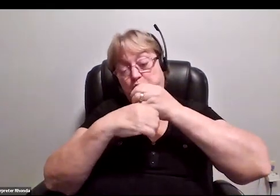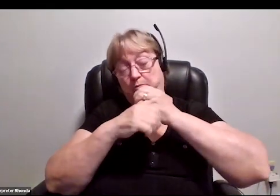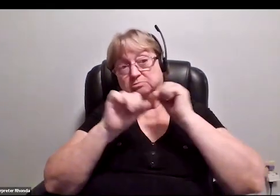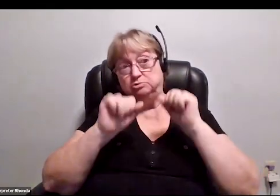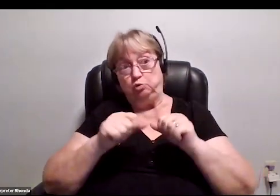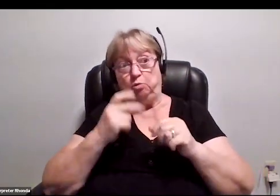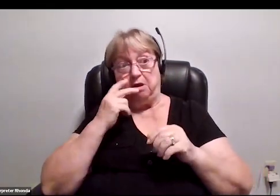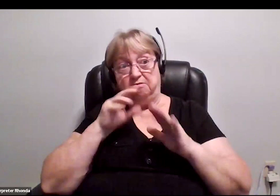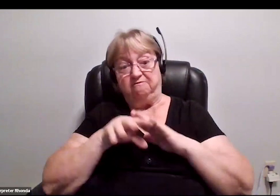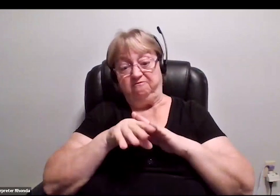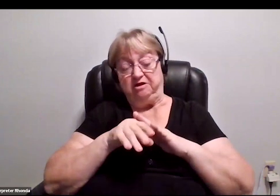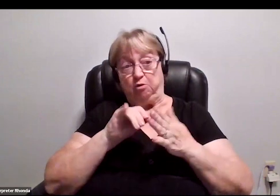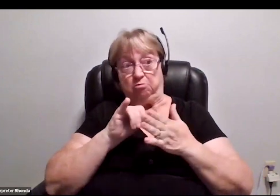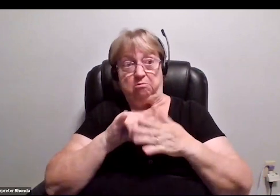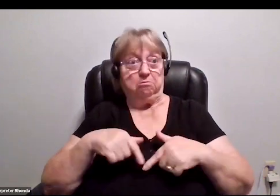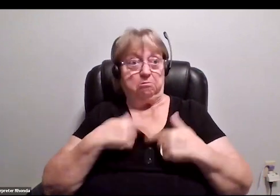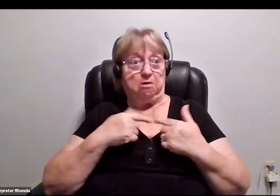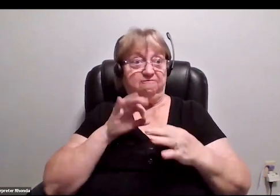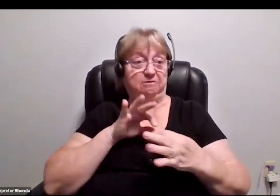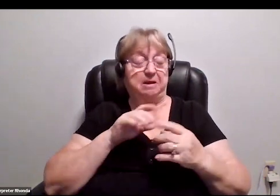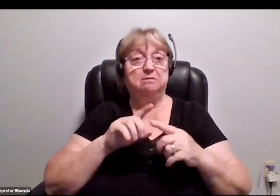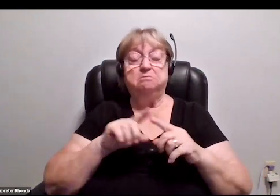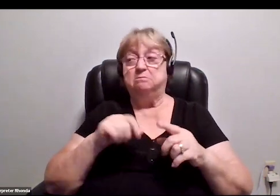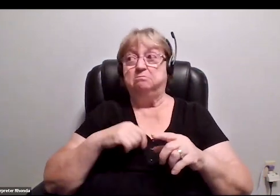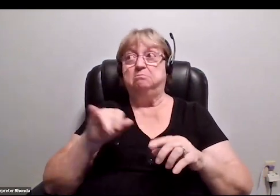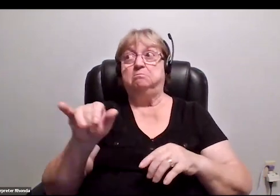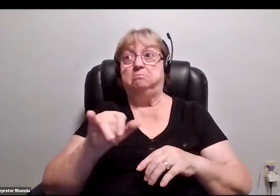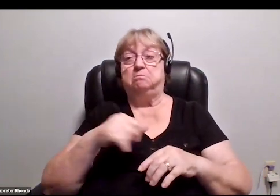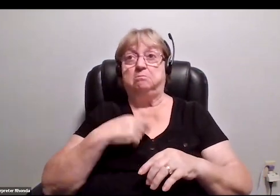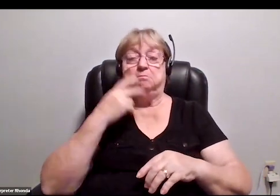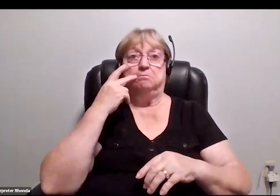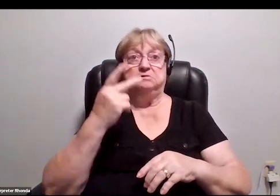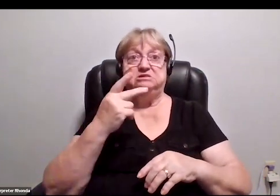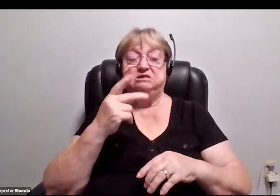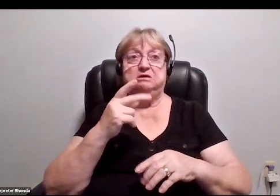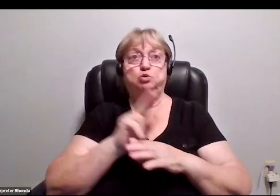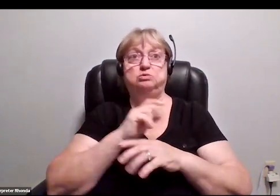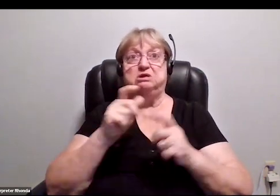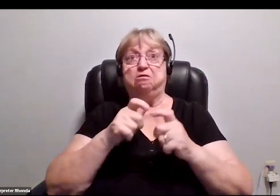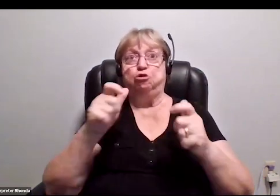to give live feedback. I've also seen using a large monitor with the microscope